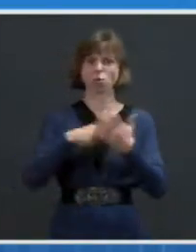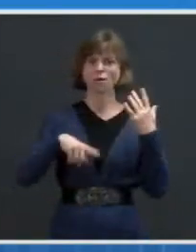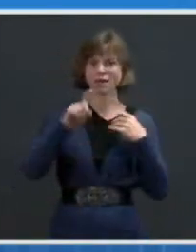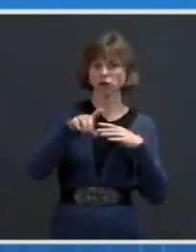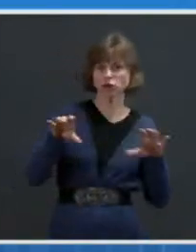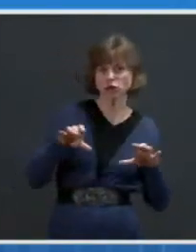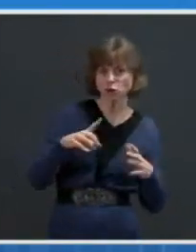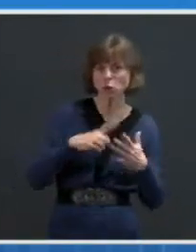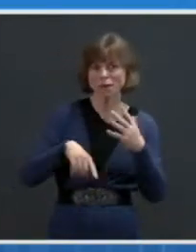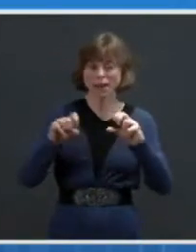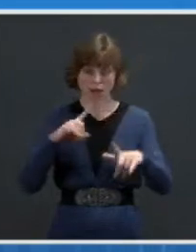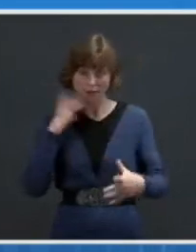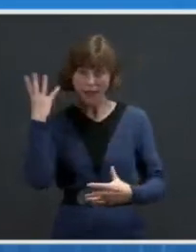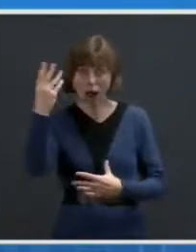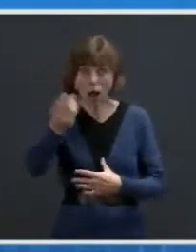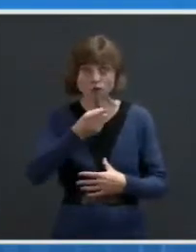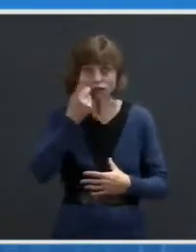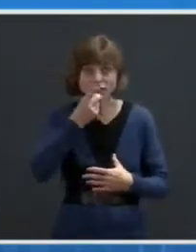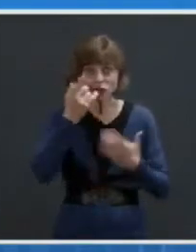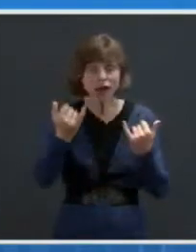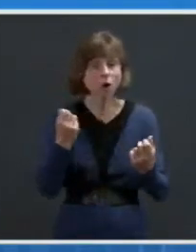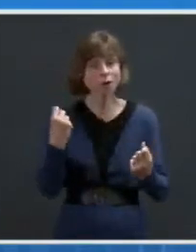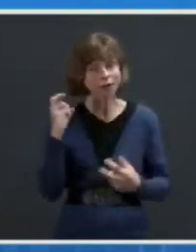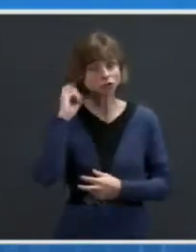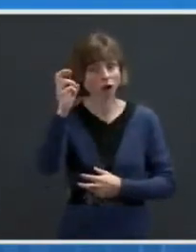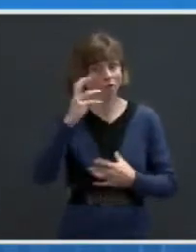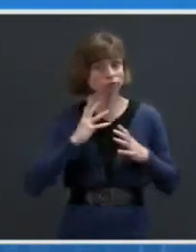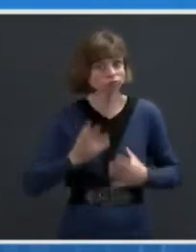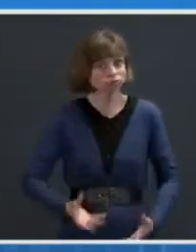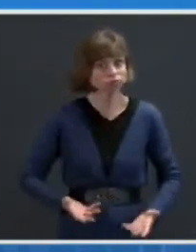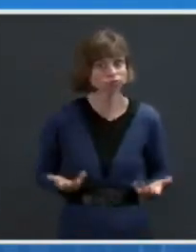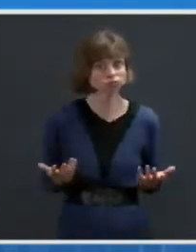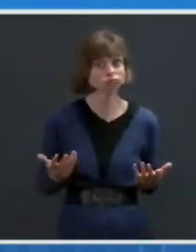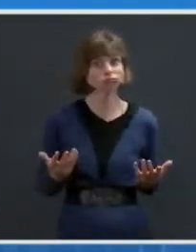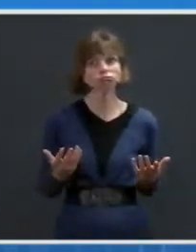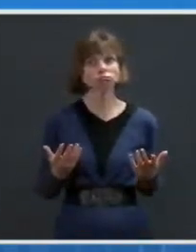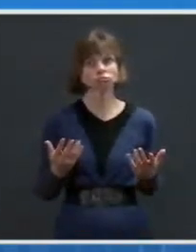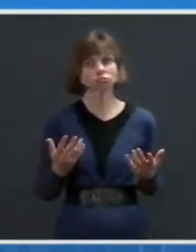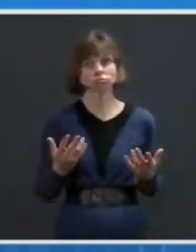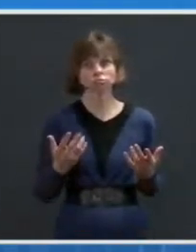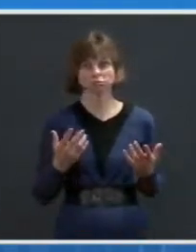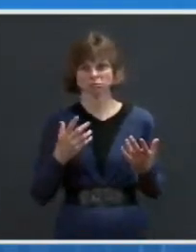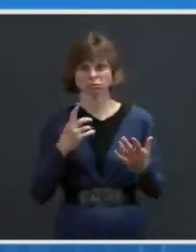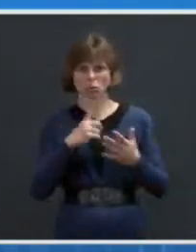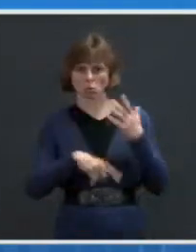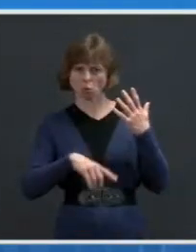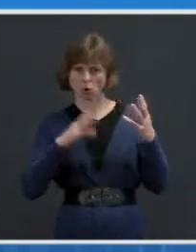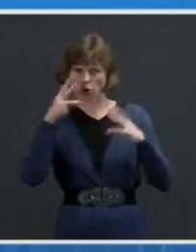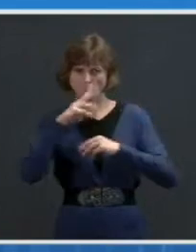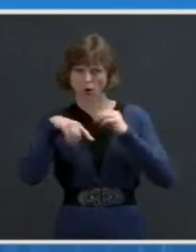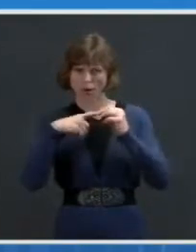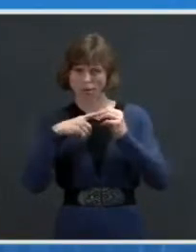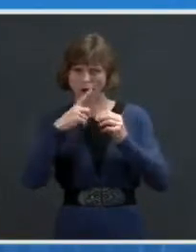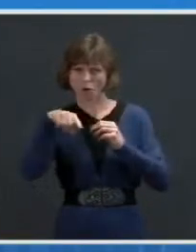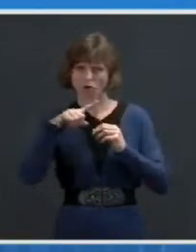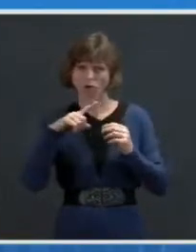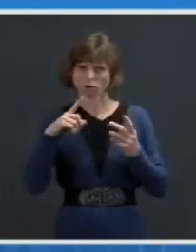WHO HAVE BEEN VACCINATED CAN AND SHOULD NOT DO AT THIS